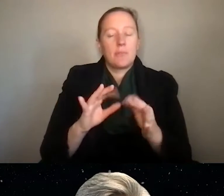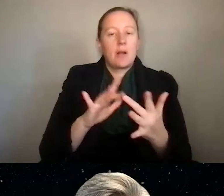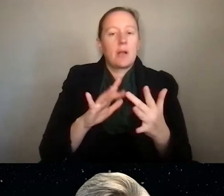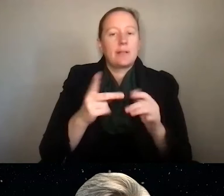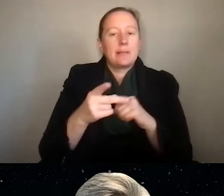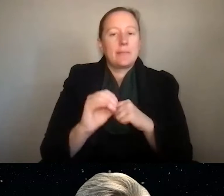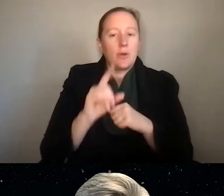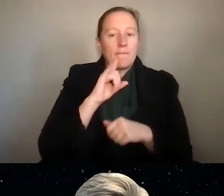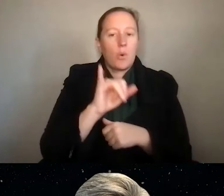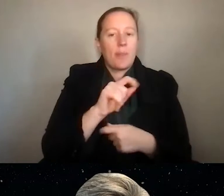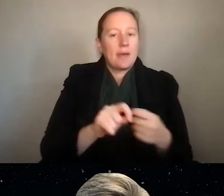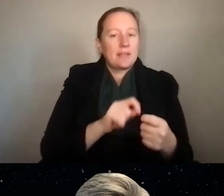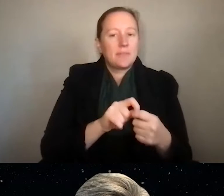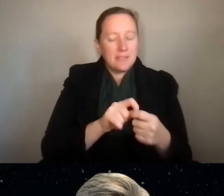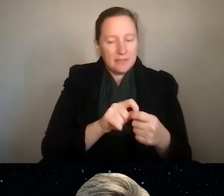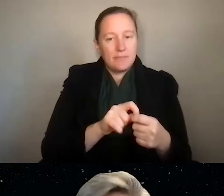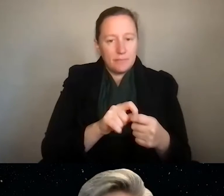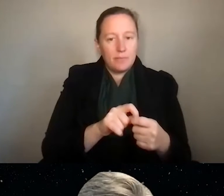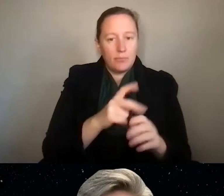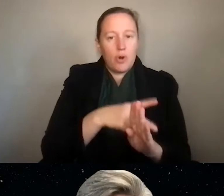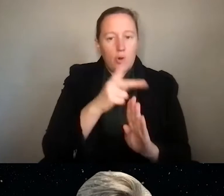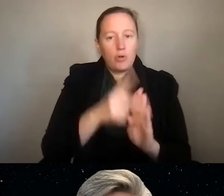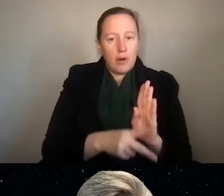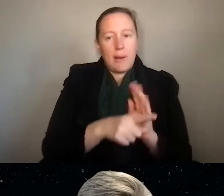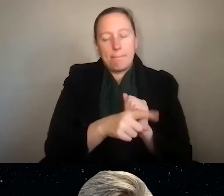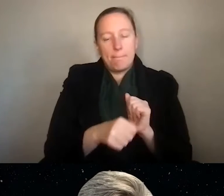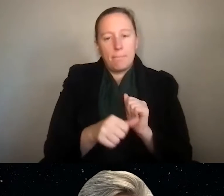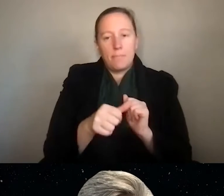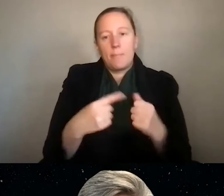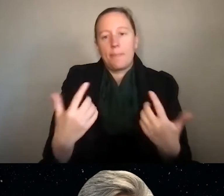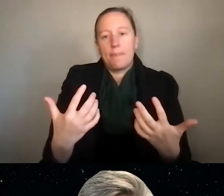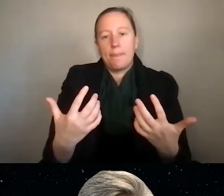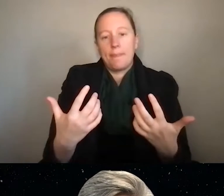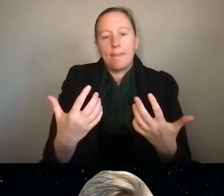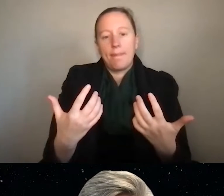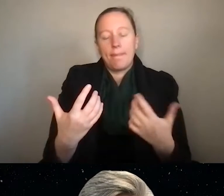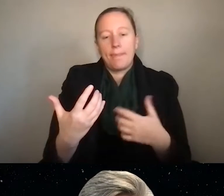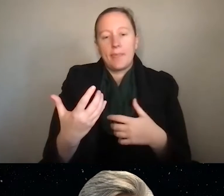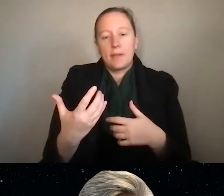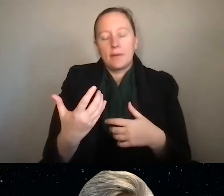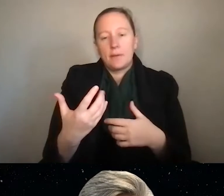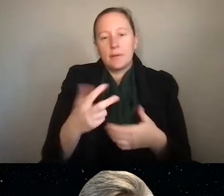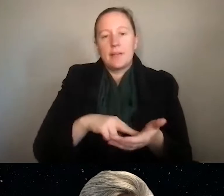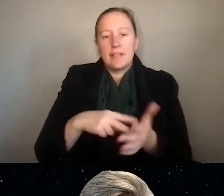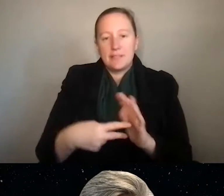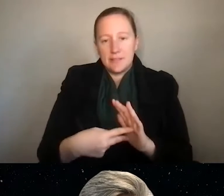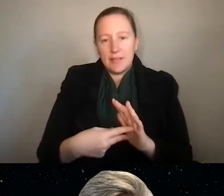the particular program that you are intending to submit.